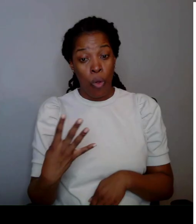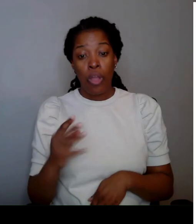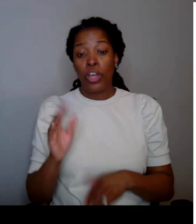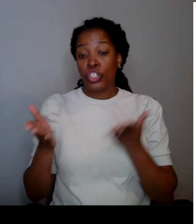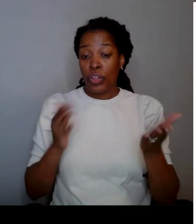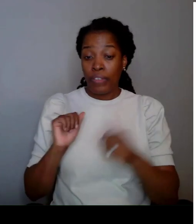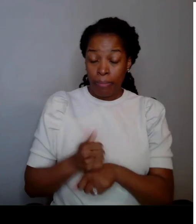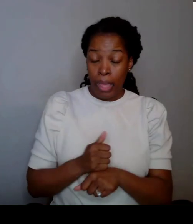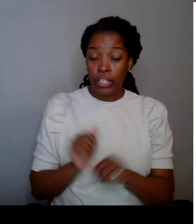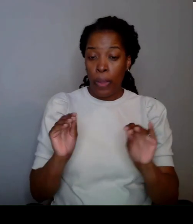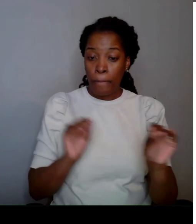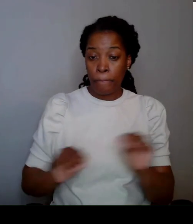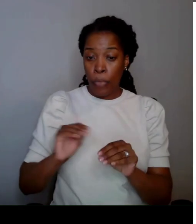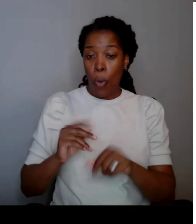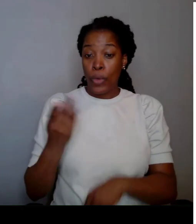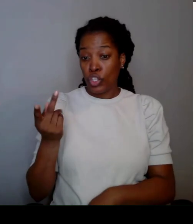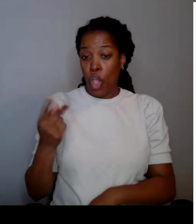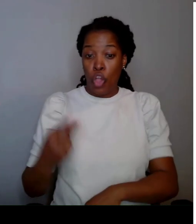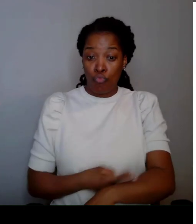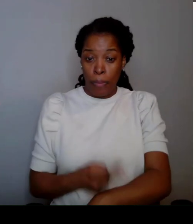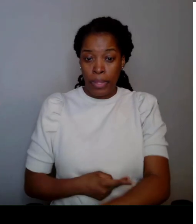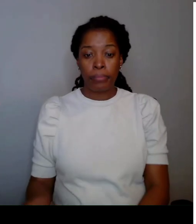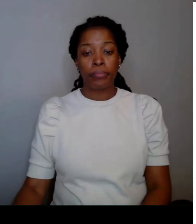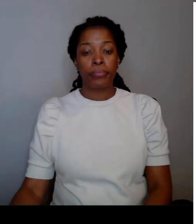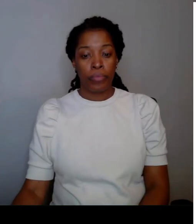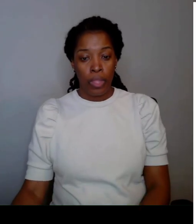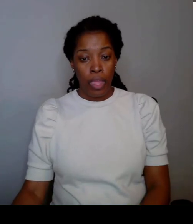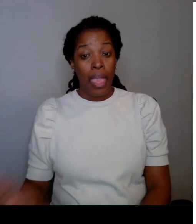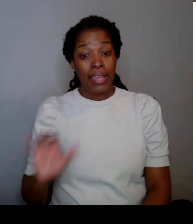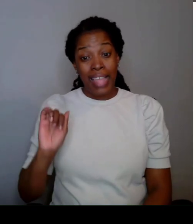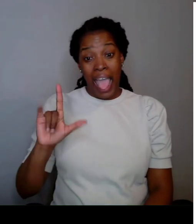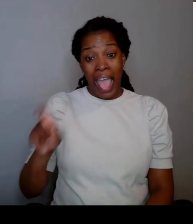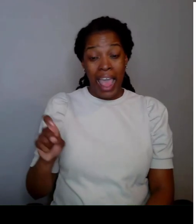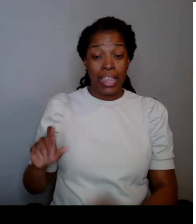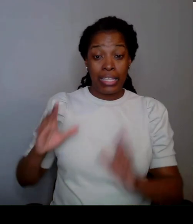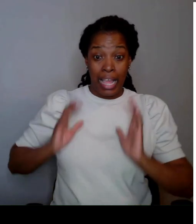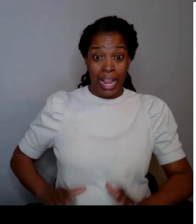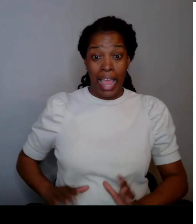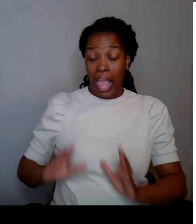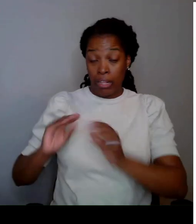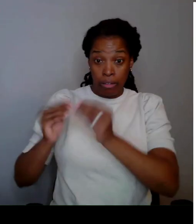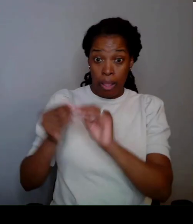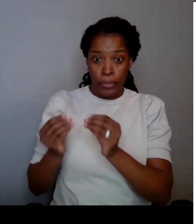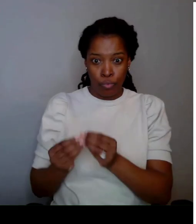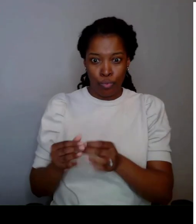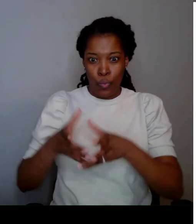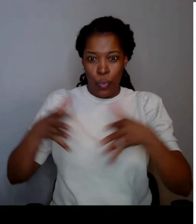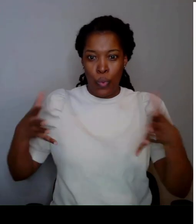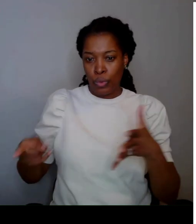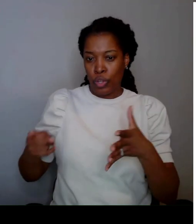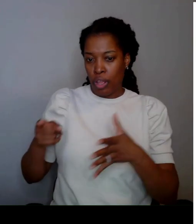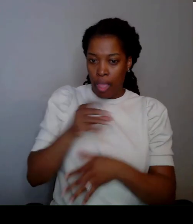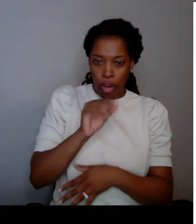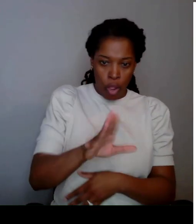monthly income goal to determine business stability. While working toward that goal, Alex received continued support and check